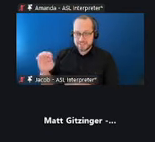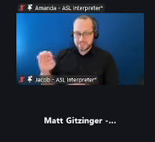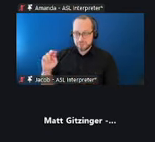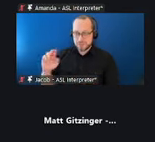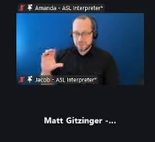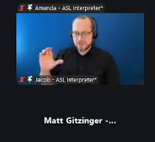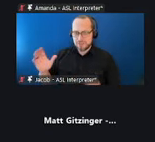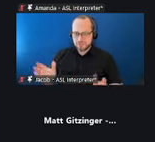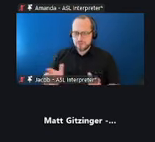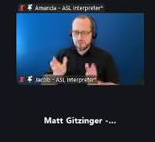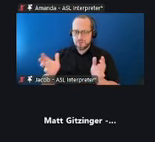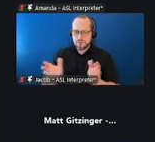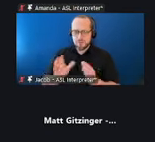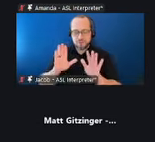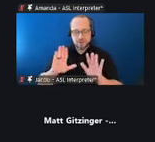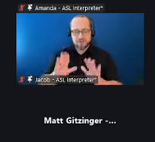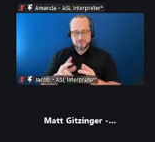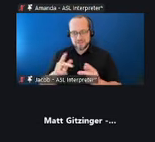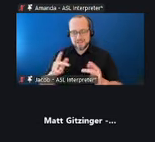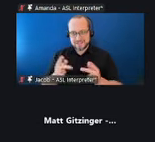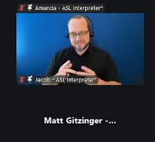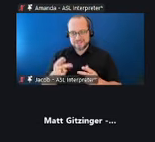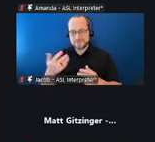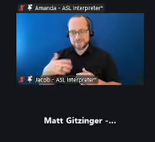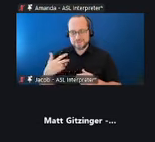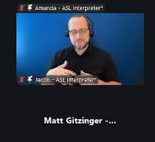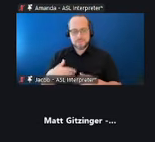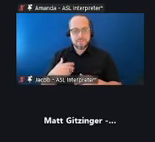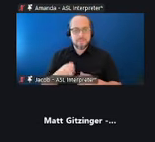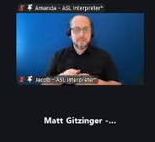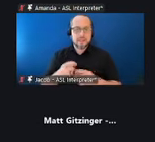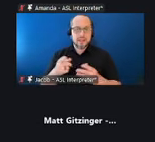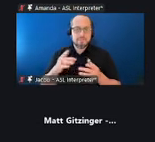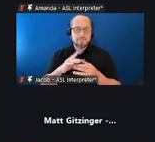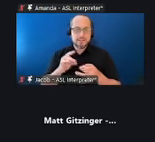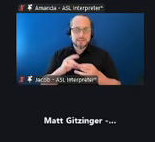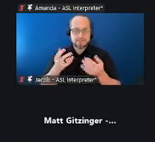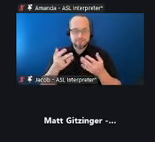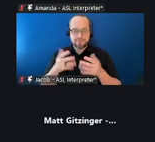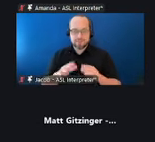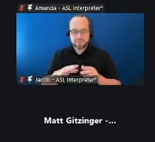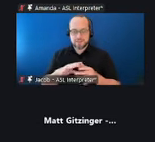a wonderful, wonderful place. But saying that, I have to give you just a little bit of background